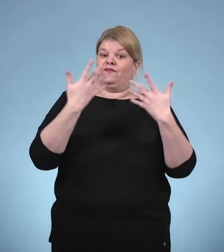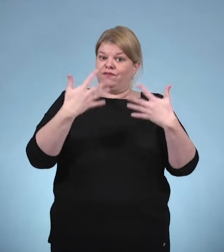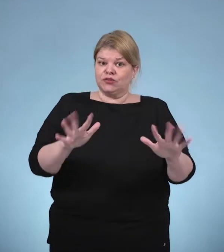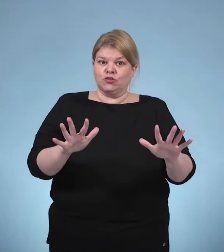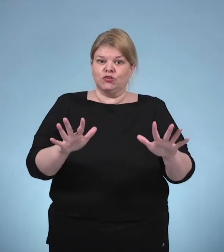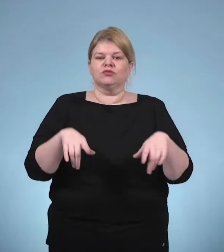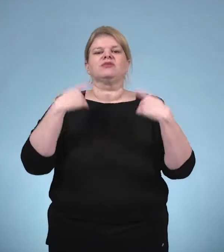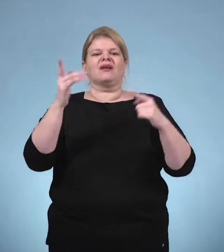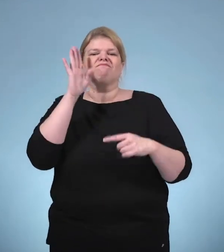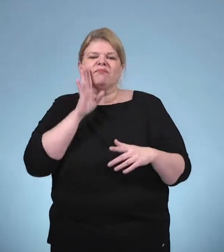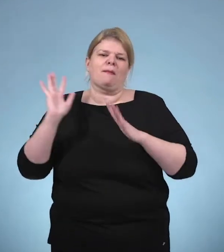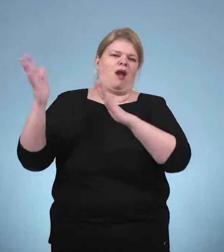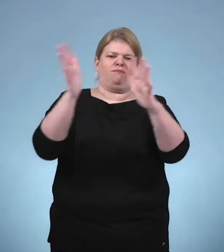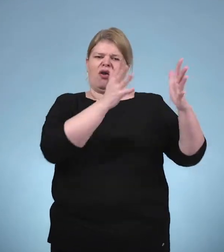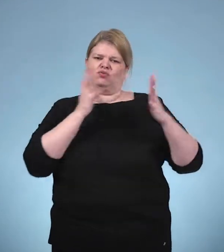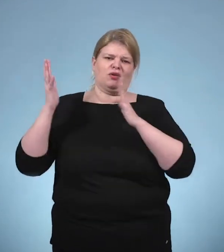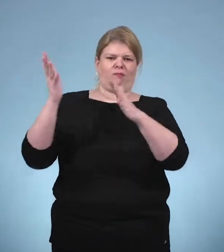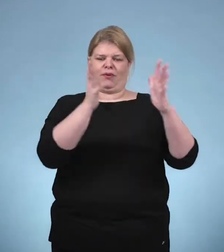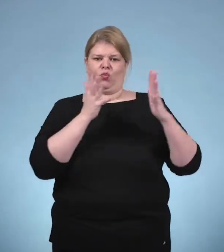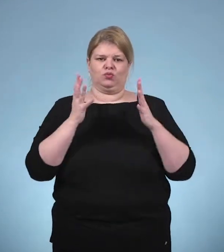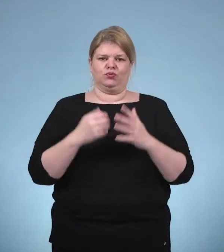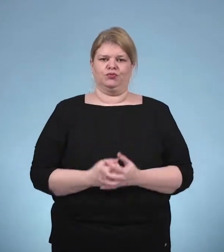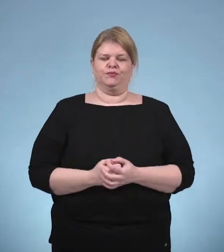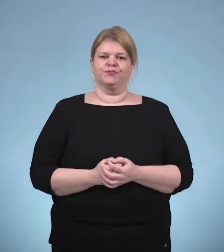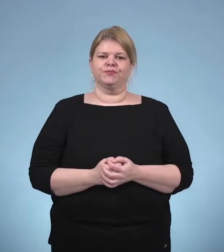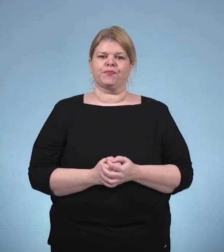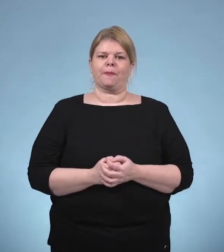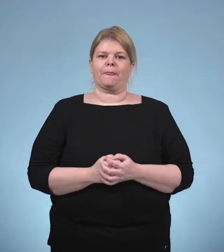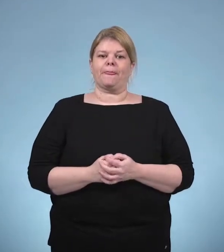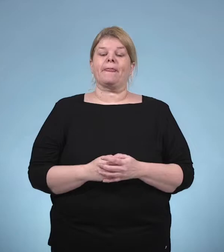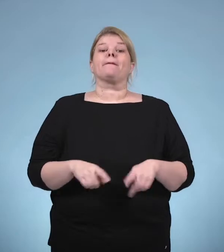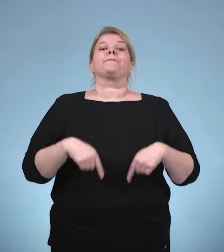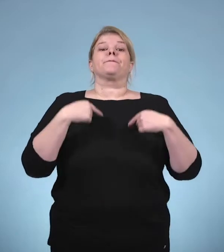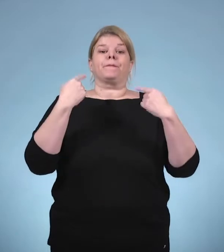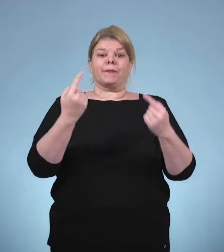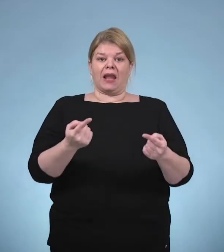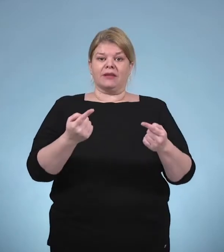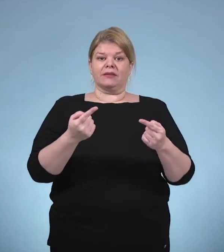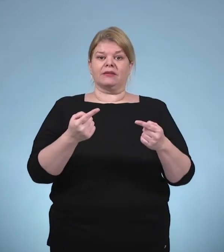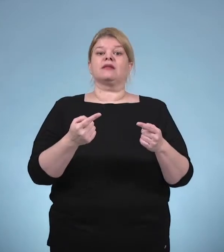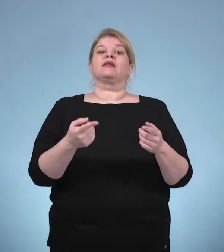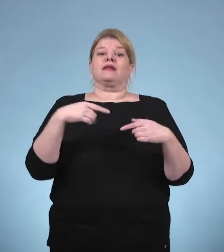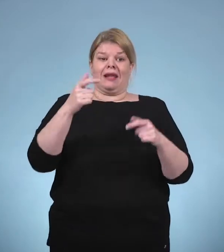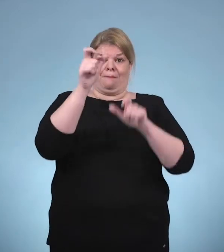There should be always applause after the performance of the scene. After that, the audience can get active.